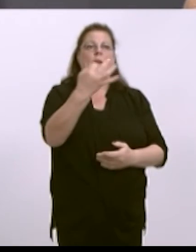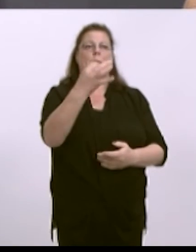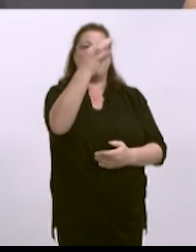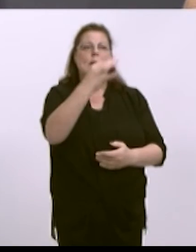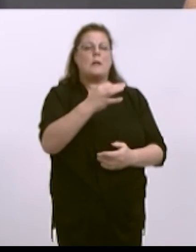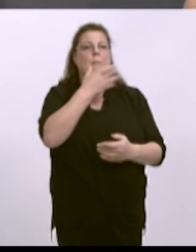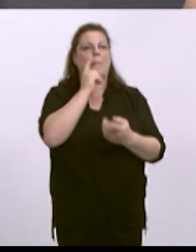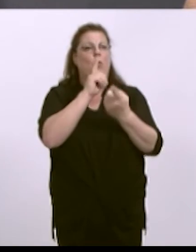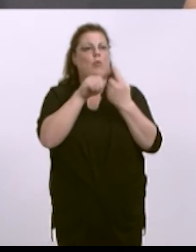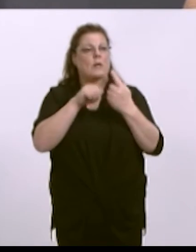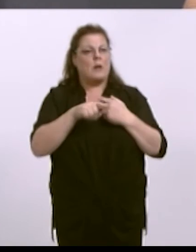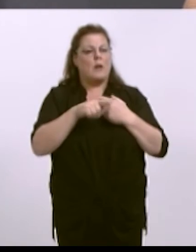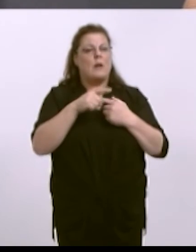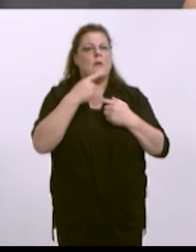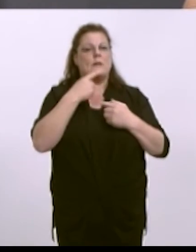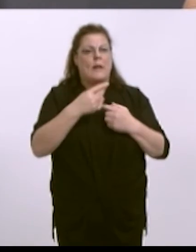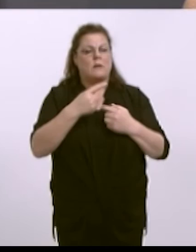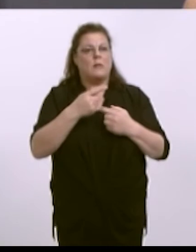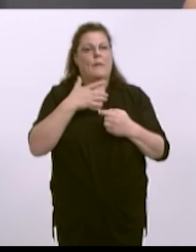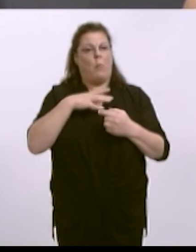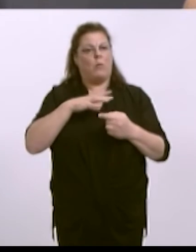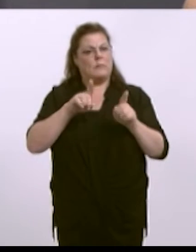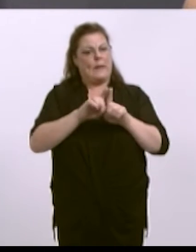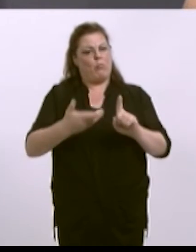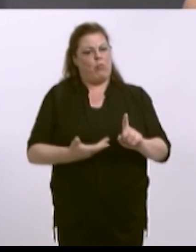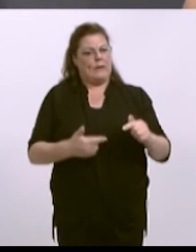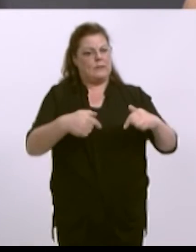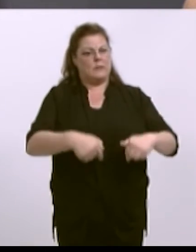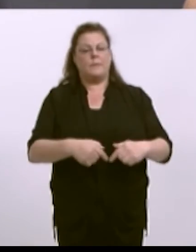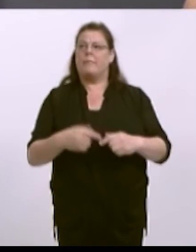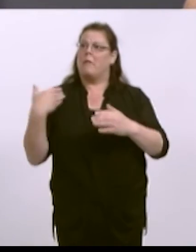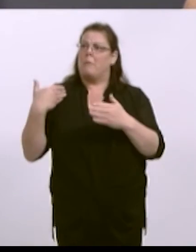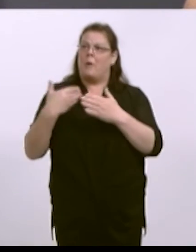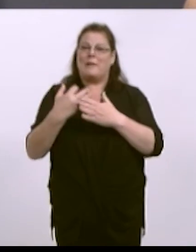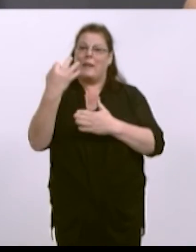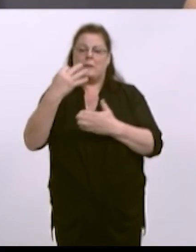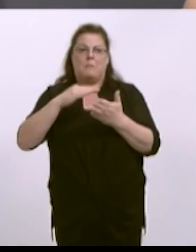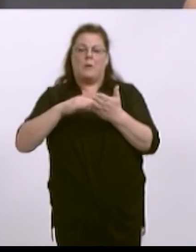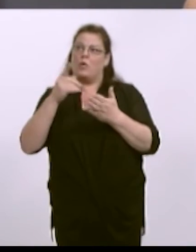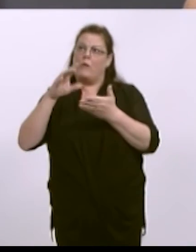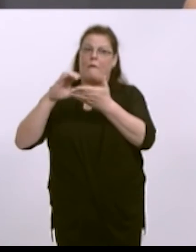Assetsí were in favour of such rights. Over the past 18 months, you've funded a community